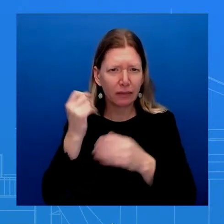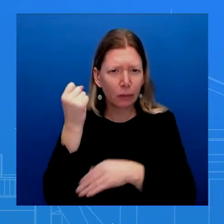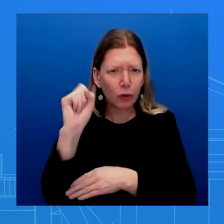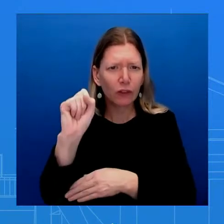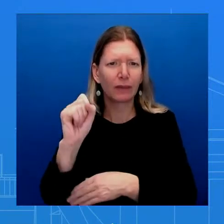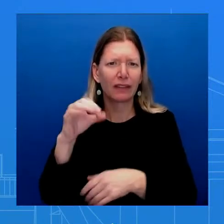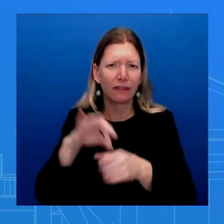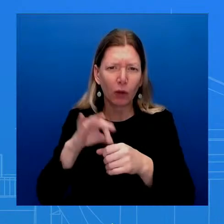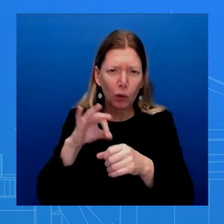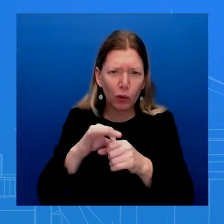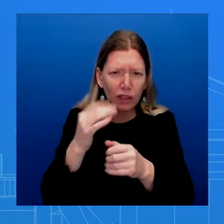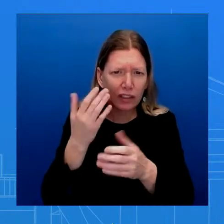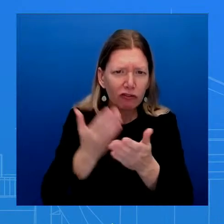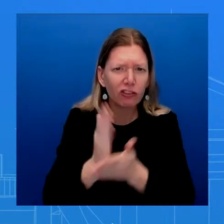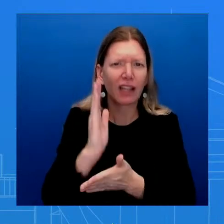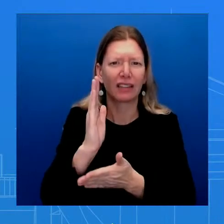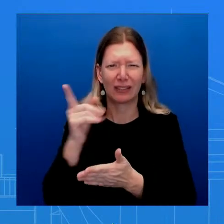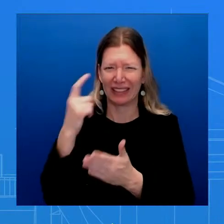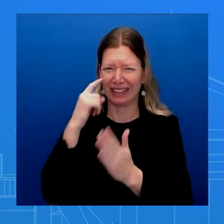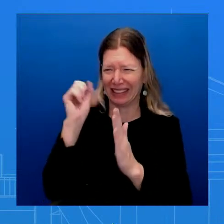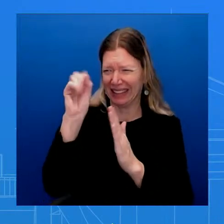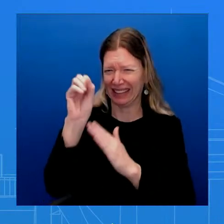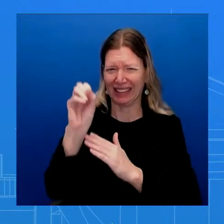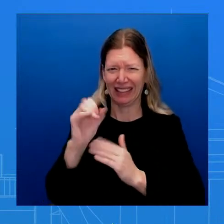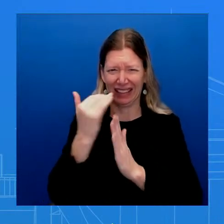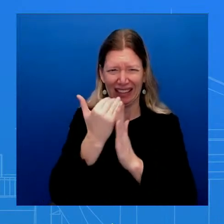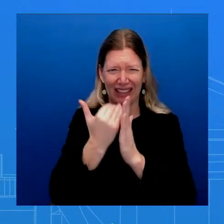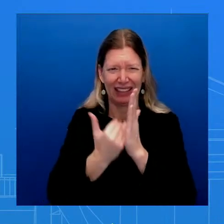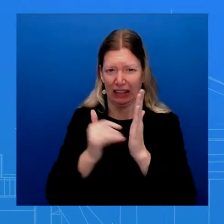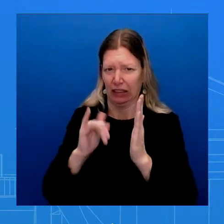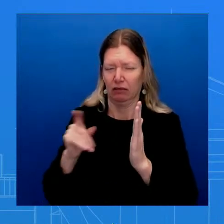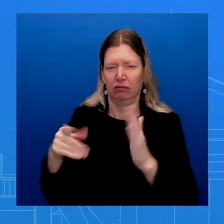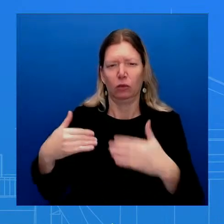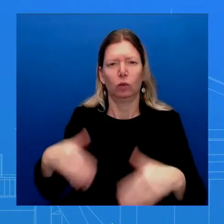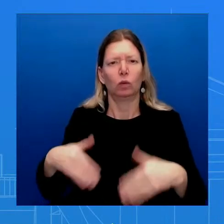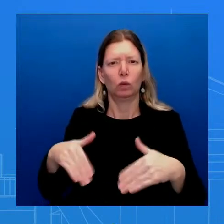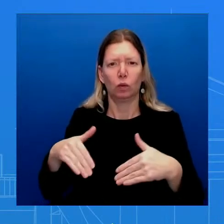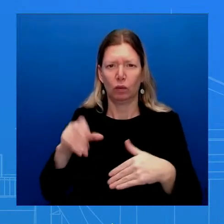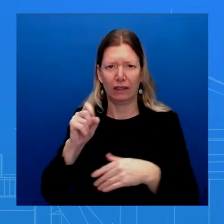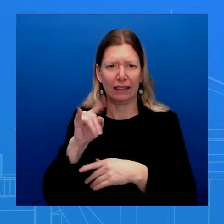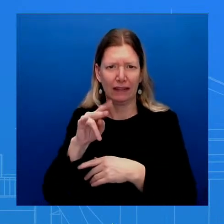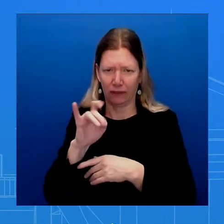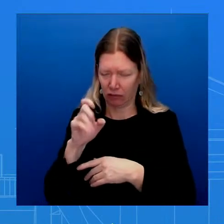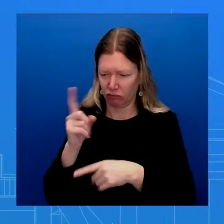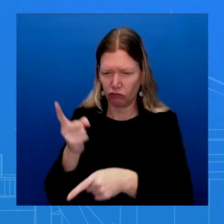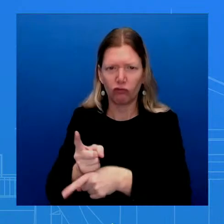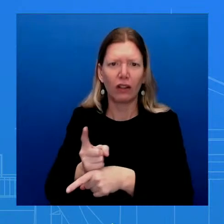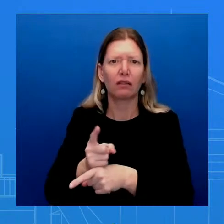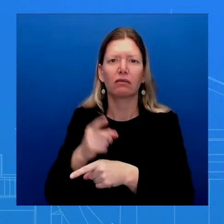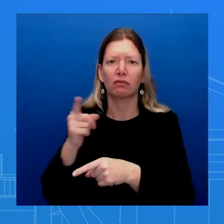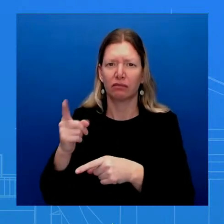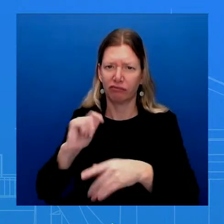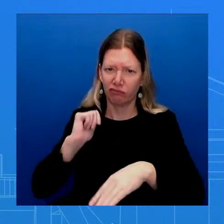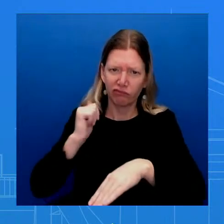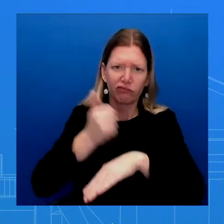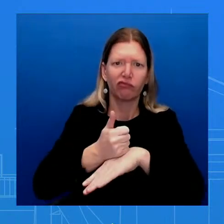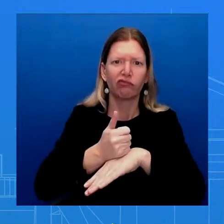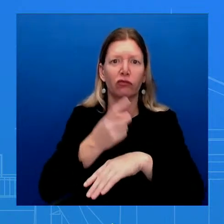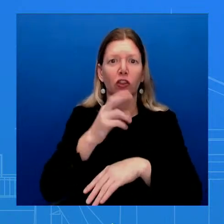main voices in getting Dr. Martin Luther King Day, and we appreciate that. We appreciate his brilliance. And we certainly -- we appreciate